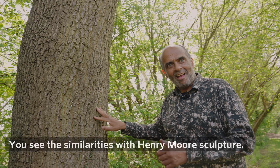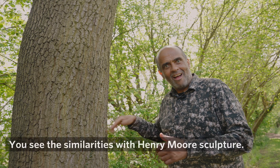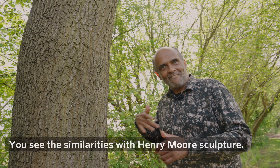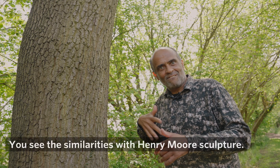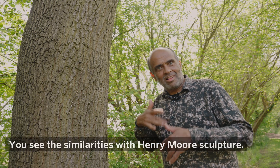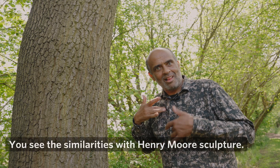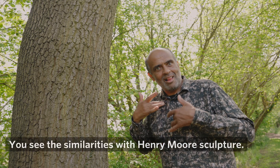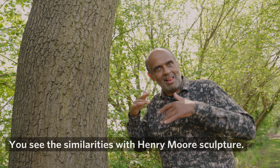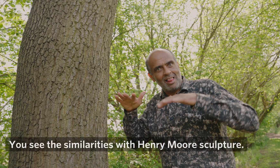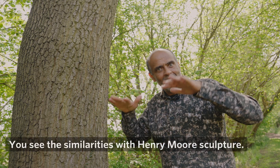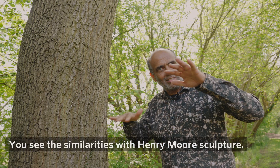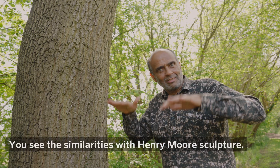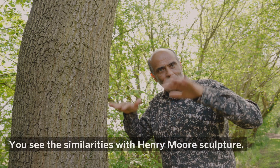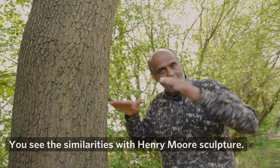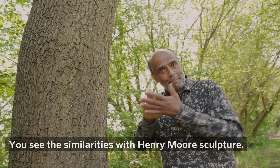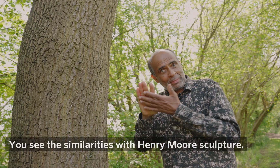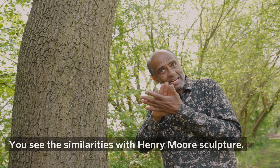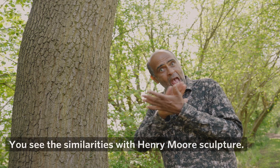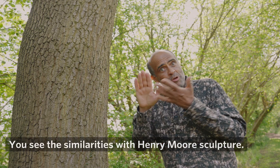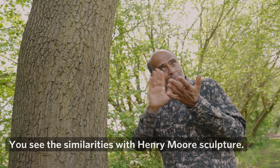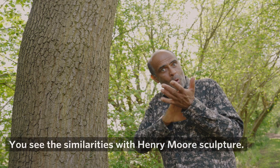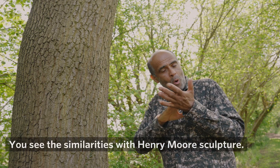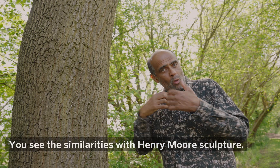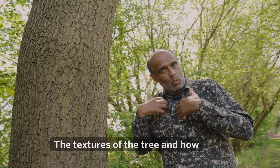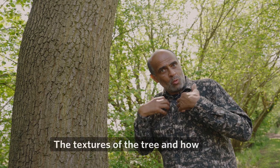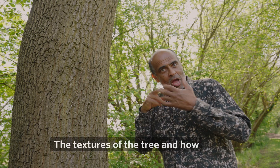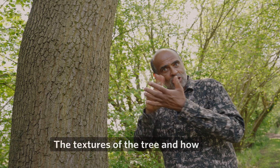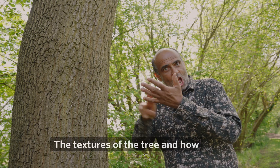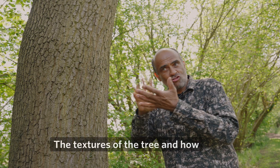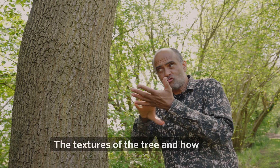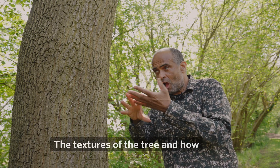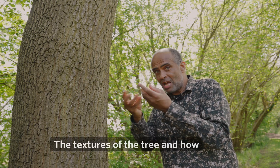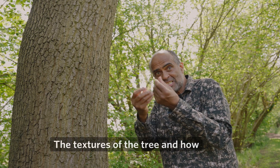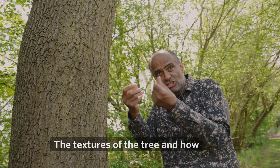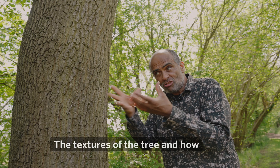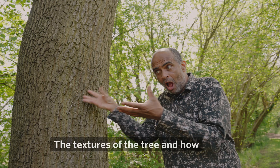You see the similarities with Henry Moore sculpture. The textures of the tree and how